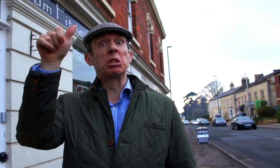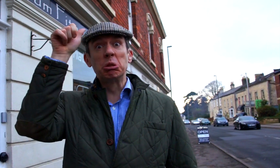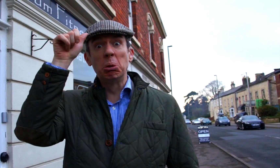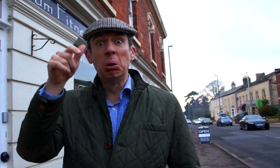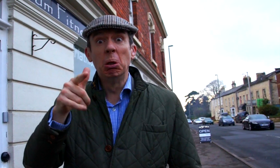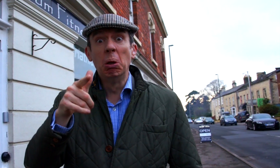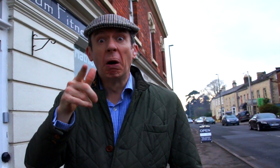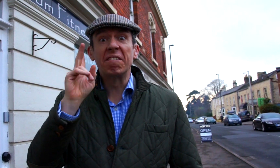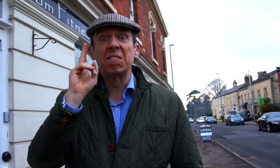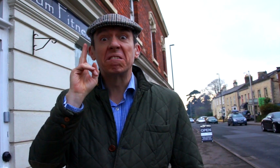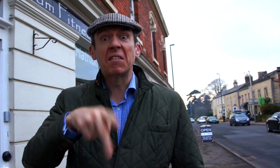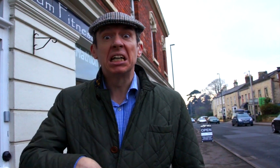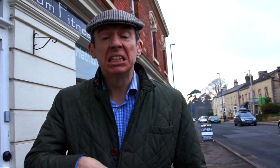I never knew! I see.